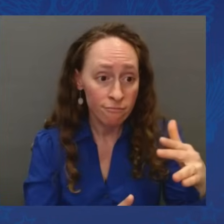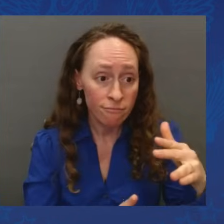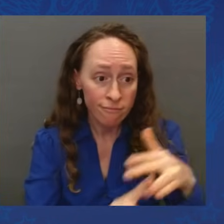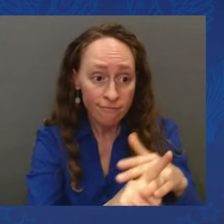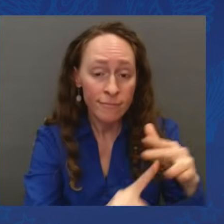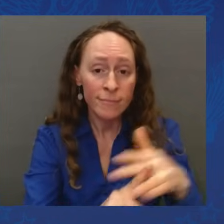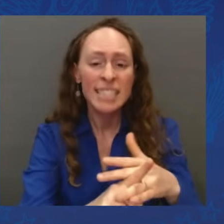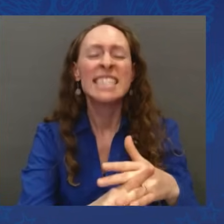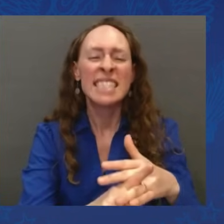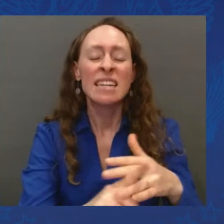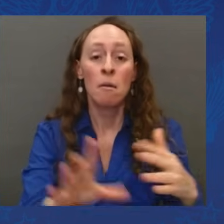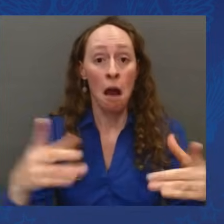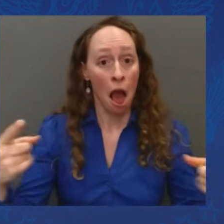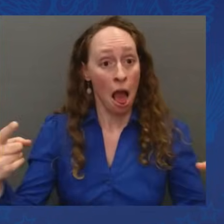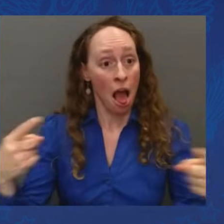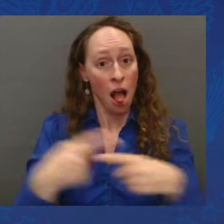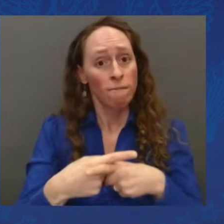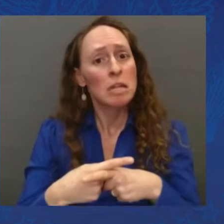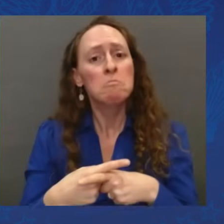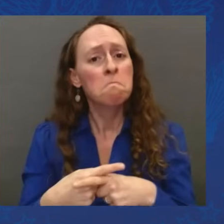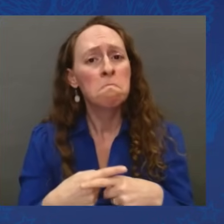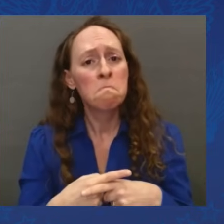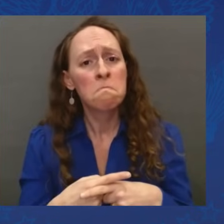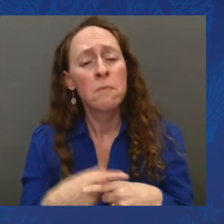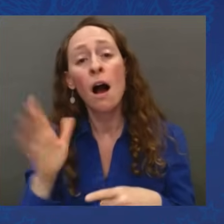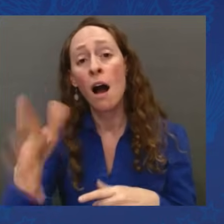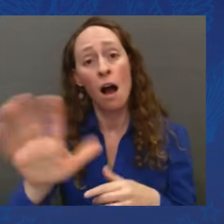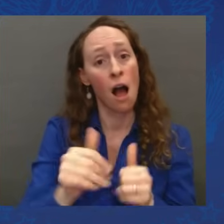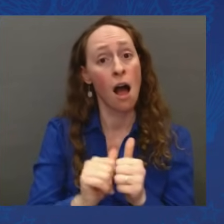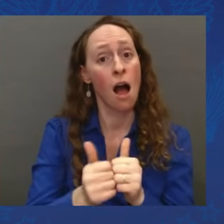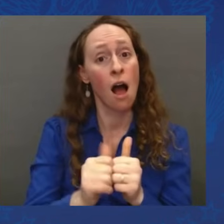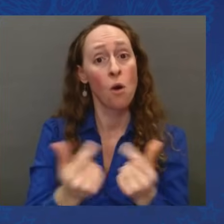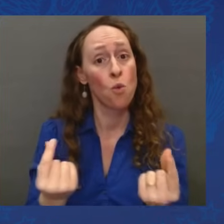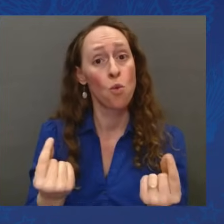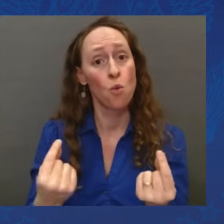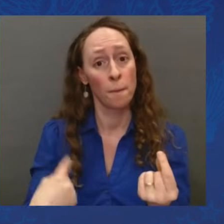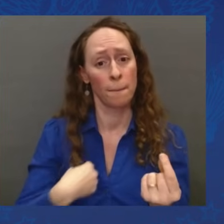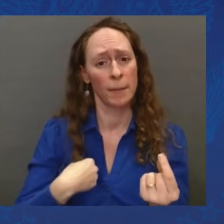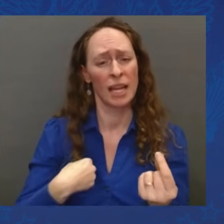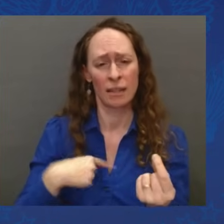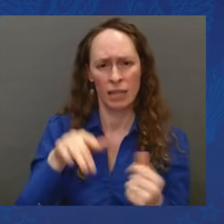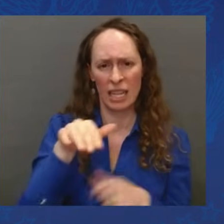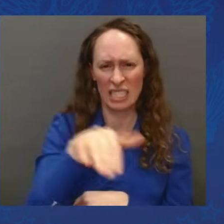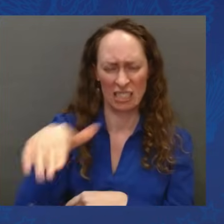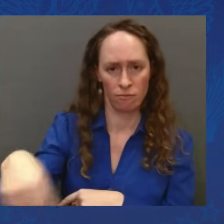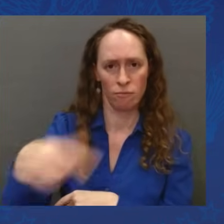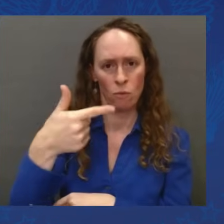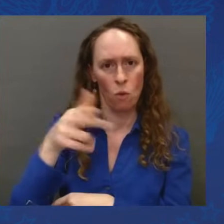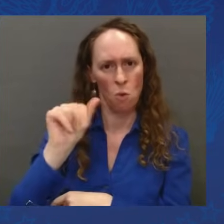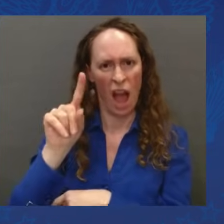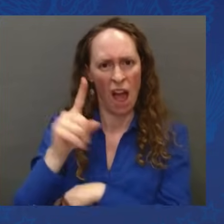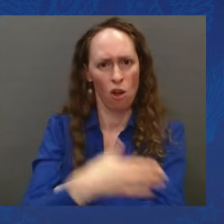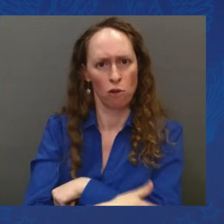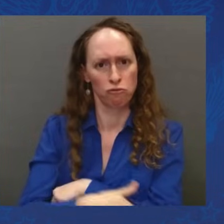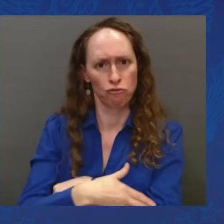allow Australia to have access to new submarines, moving in the direction of working with the Philippines.